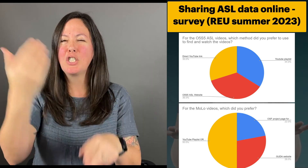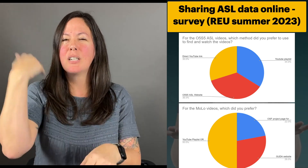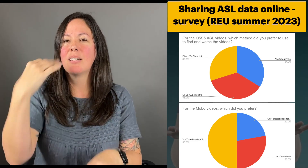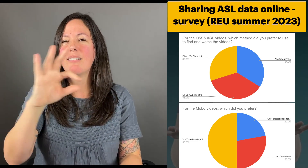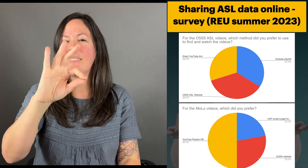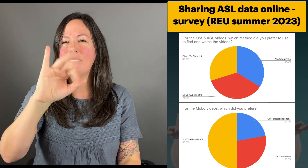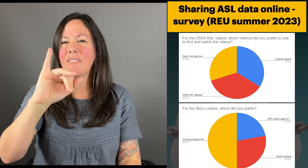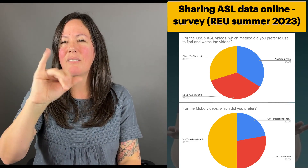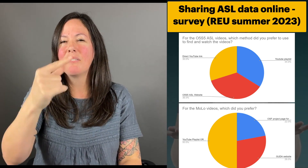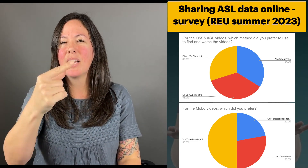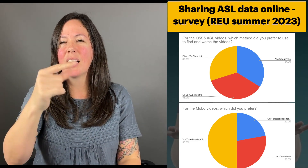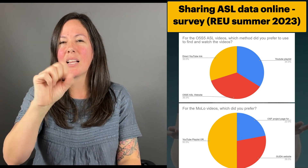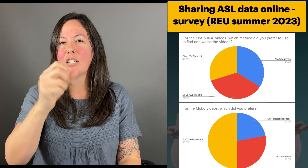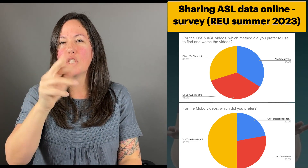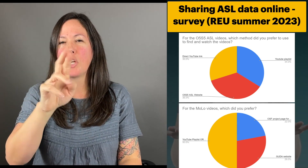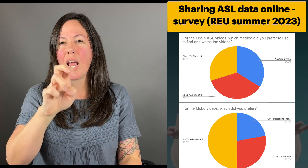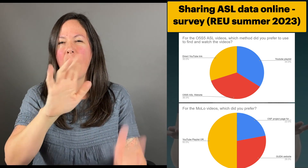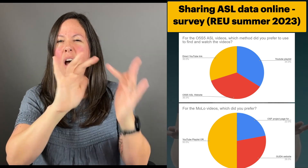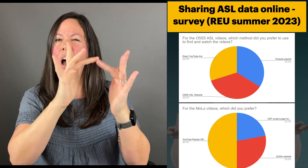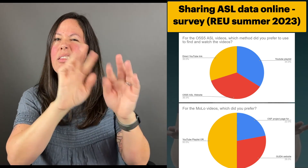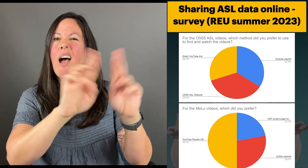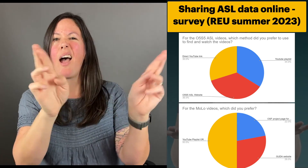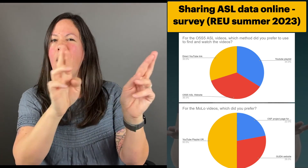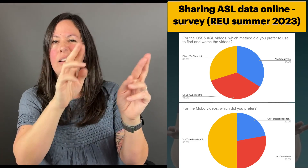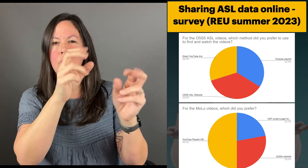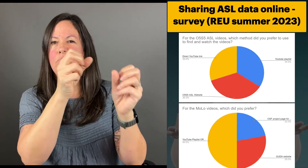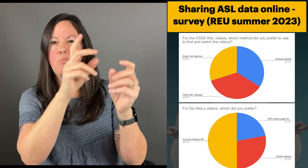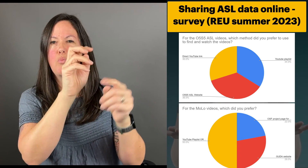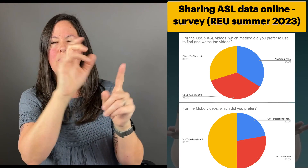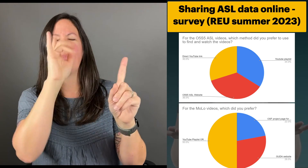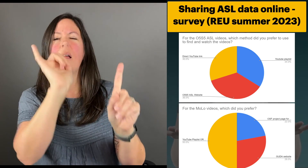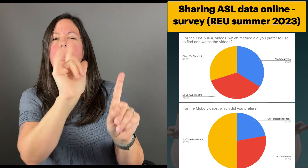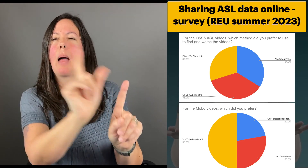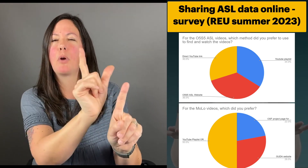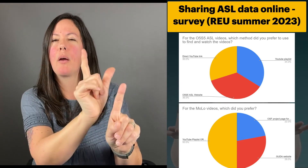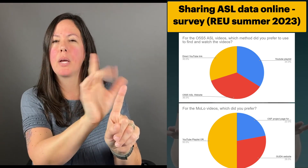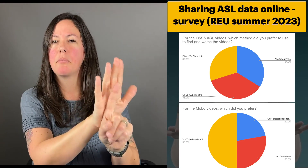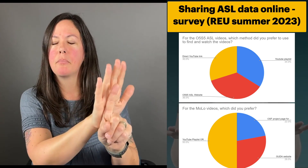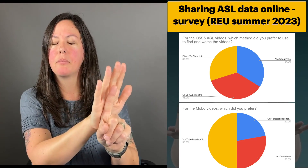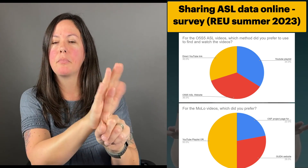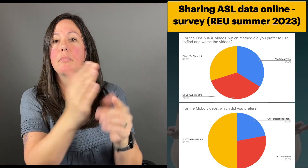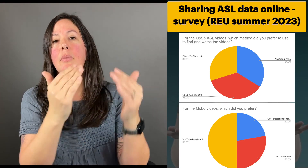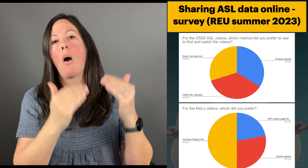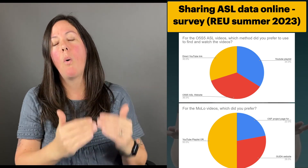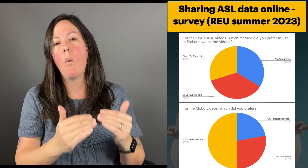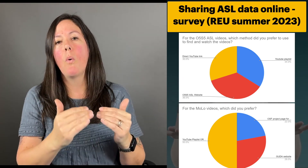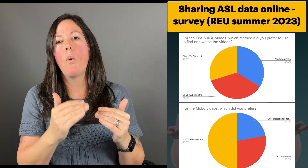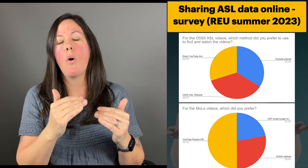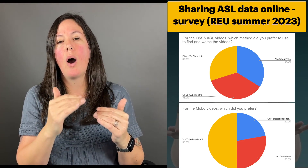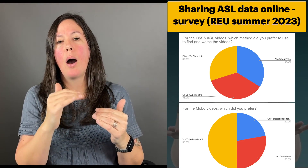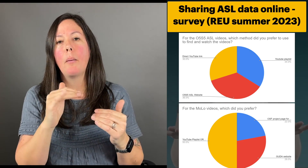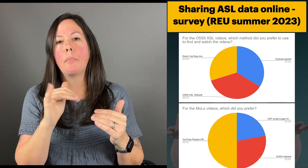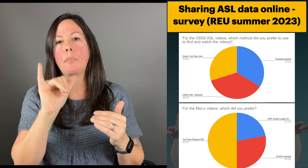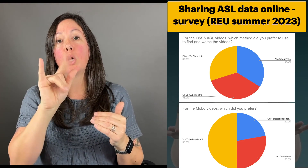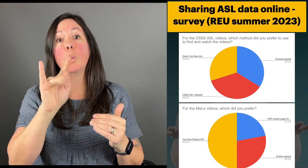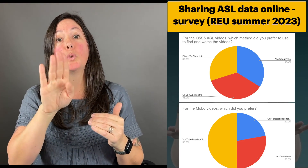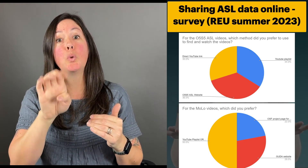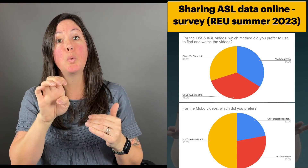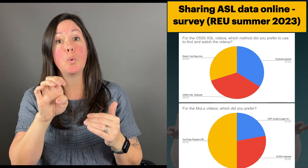we created and the other we use fig share which is the platform I mentioned before